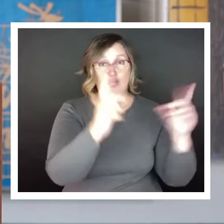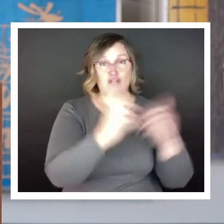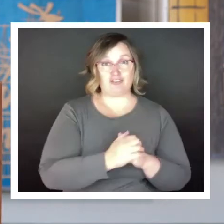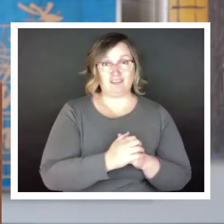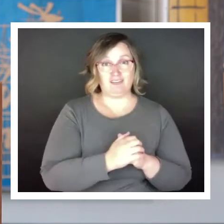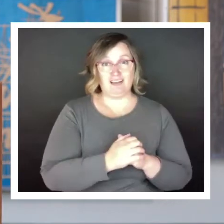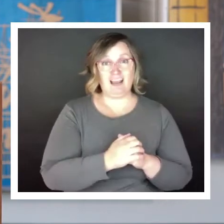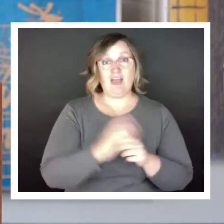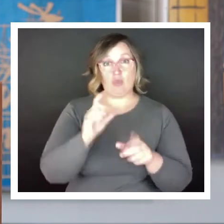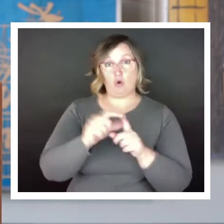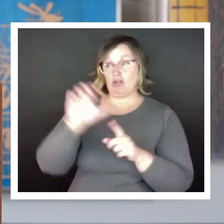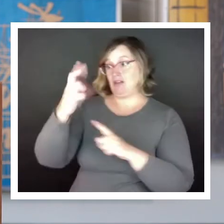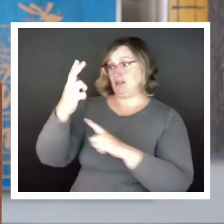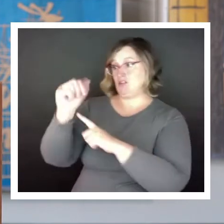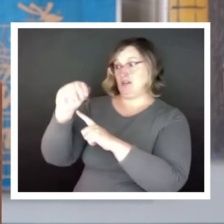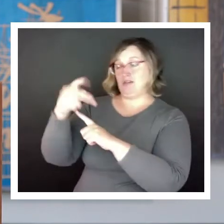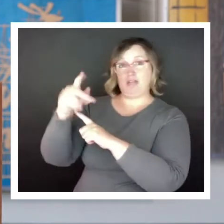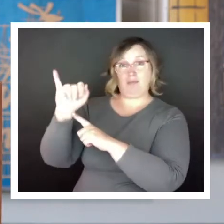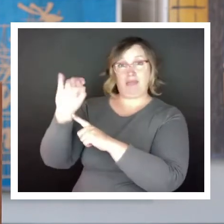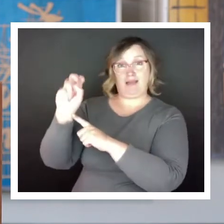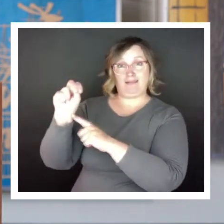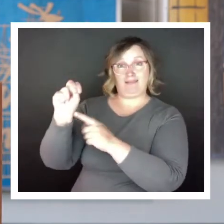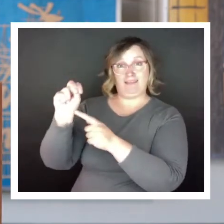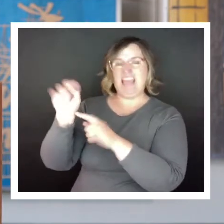is the same word as teacher.